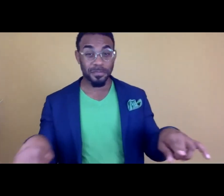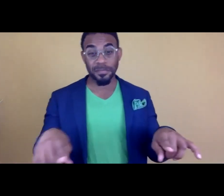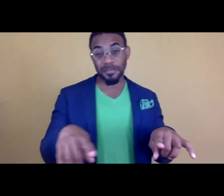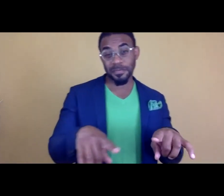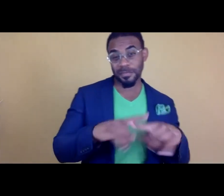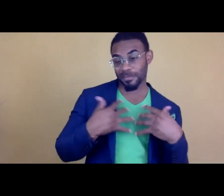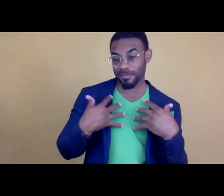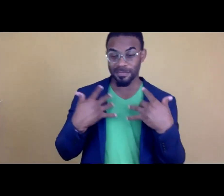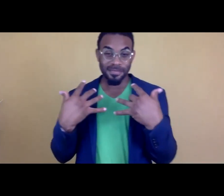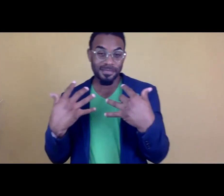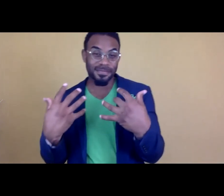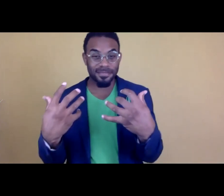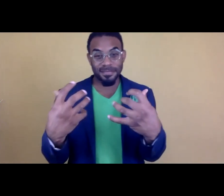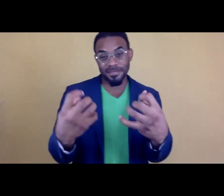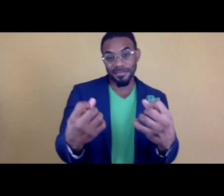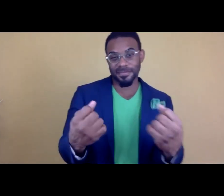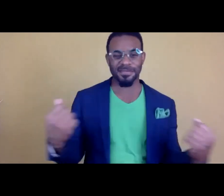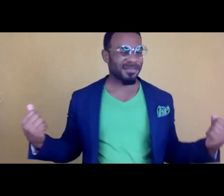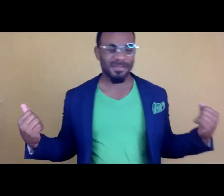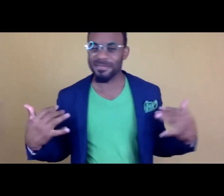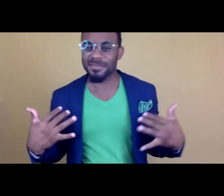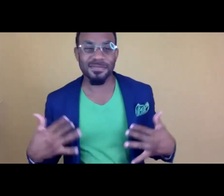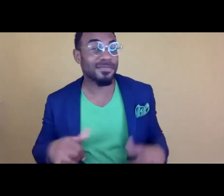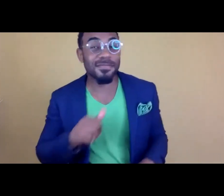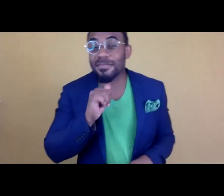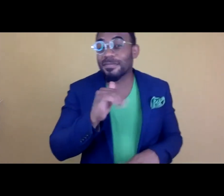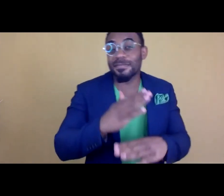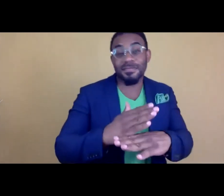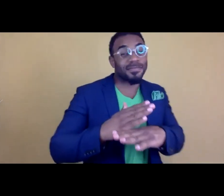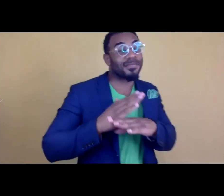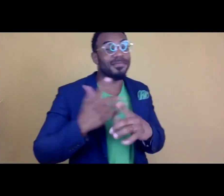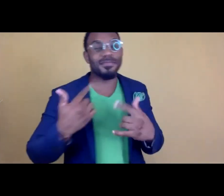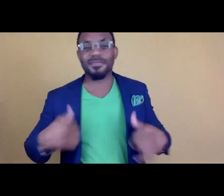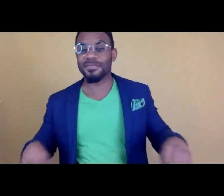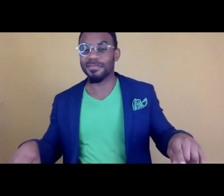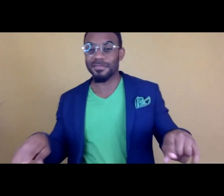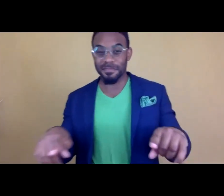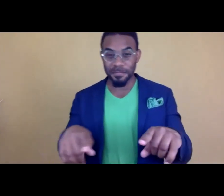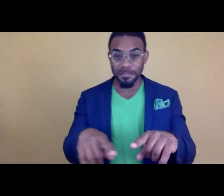Somos valiente, El miedo no nos suena,